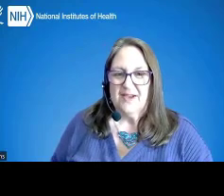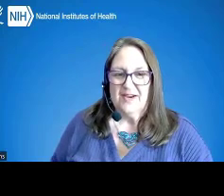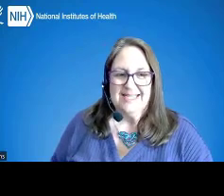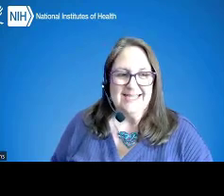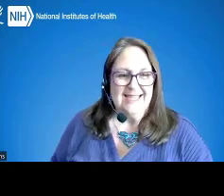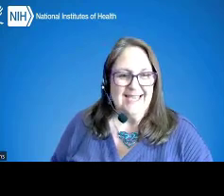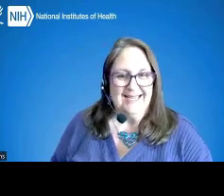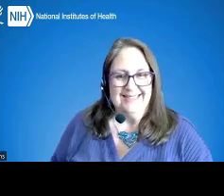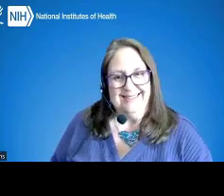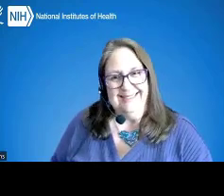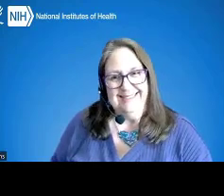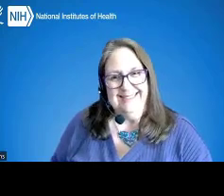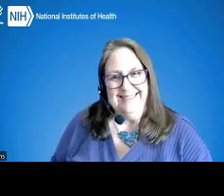All right, Cynthia.